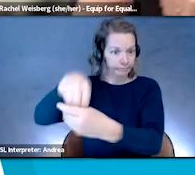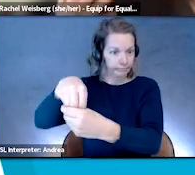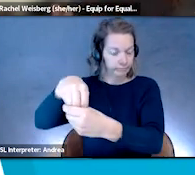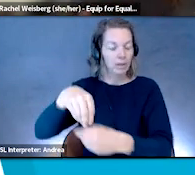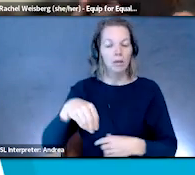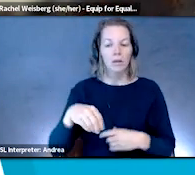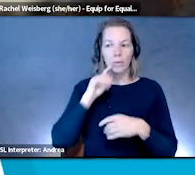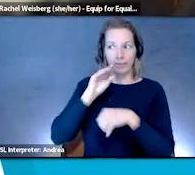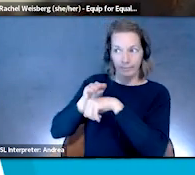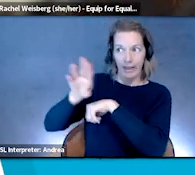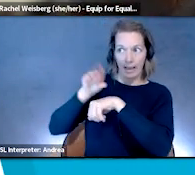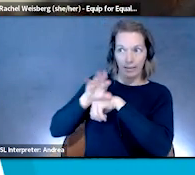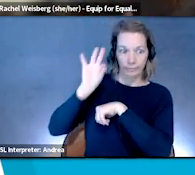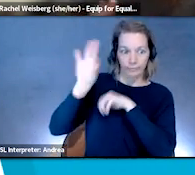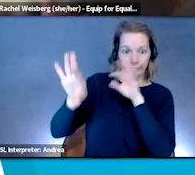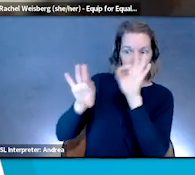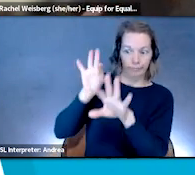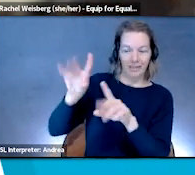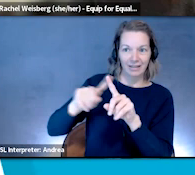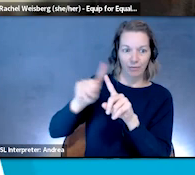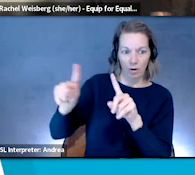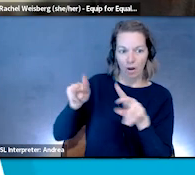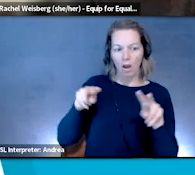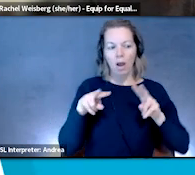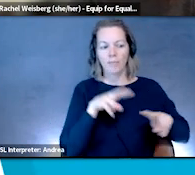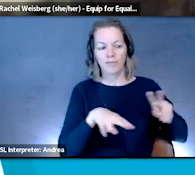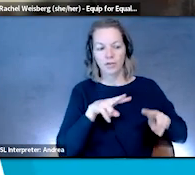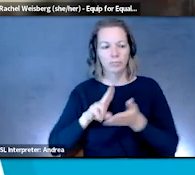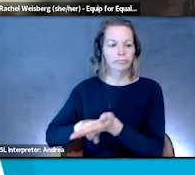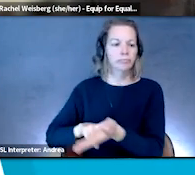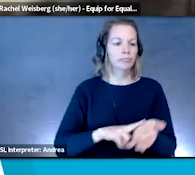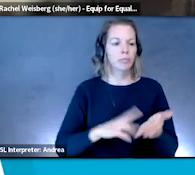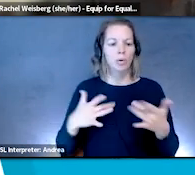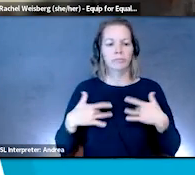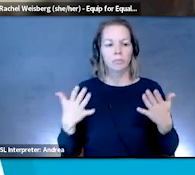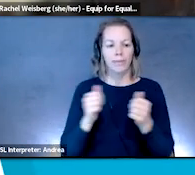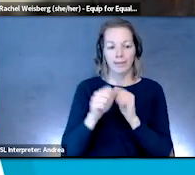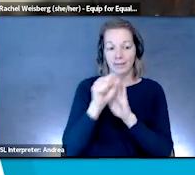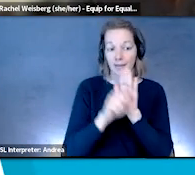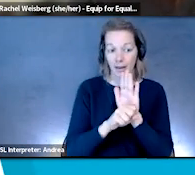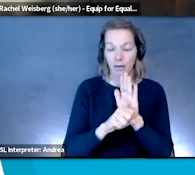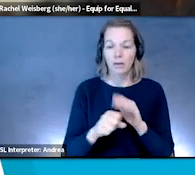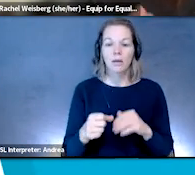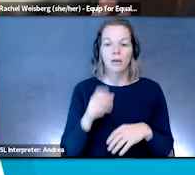AS A MATTER OF STATUTE, WE